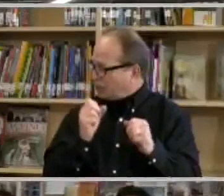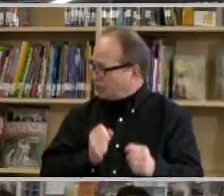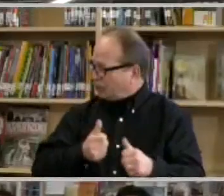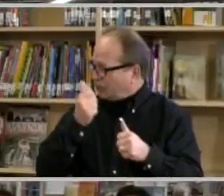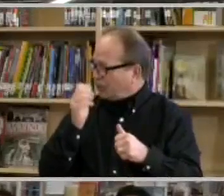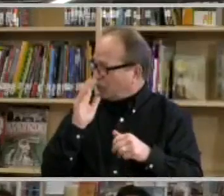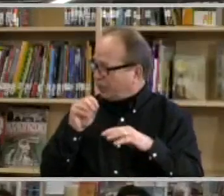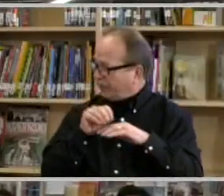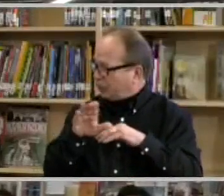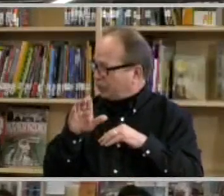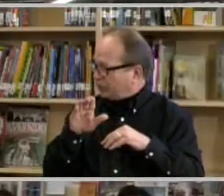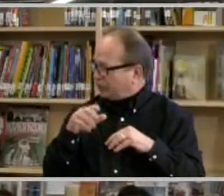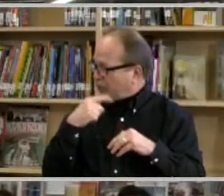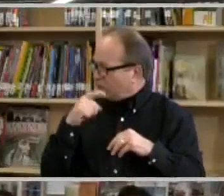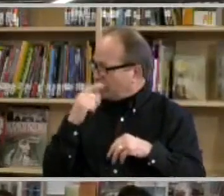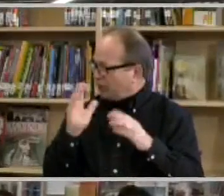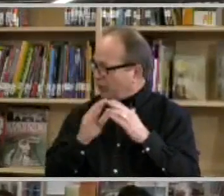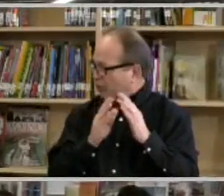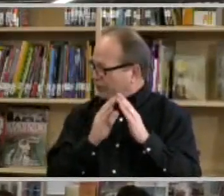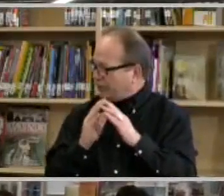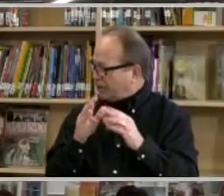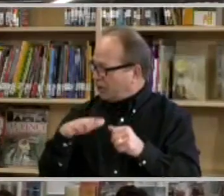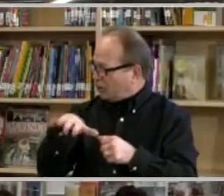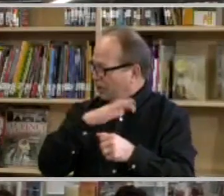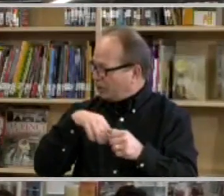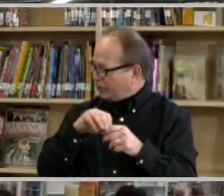HAVE THE FIRE DEPARTMENT, SO ONE